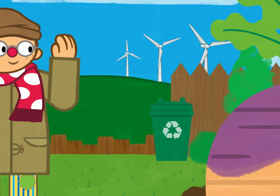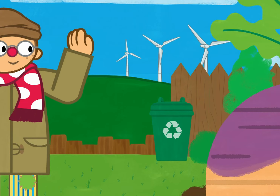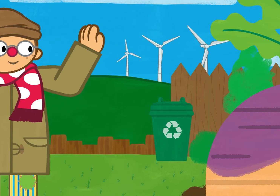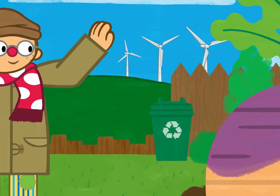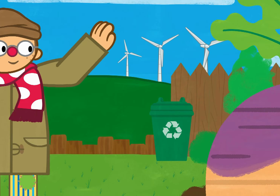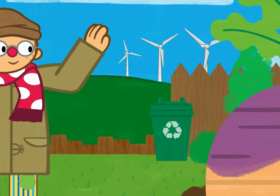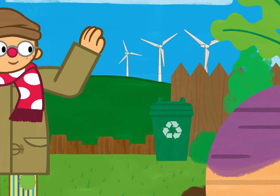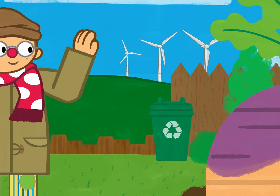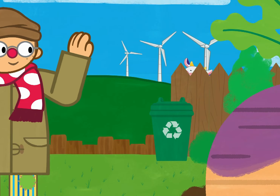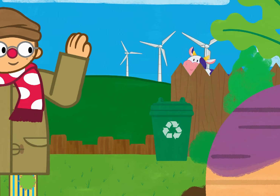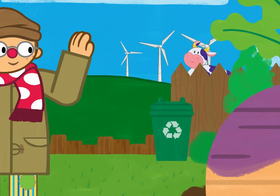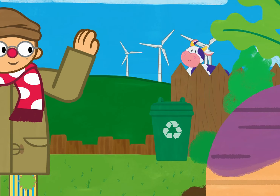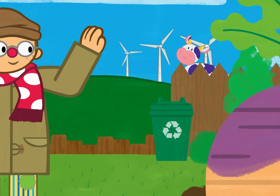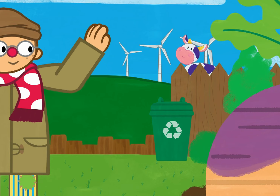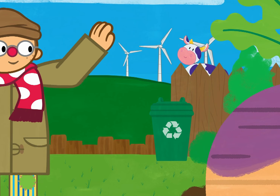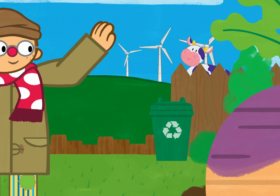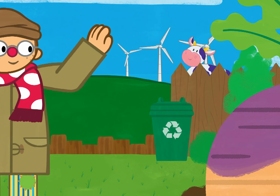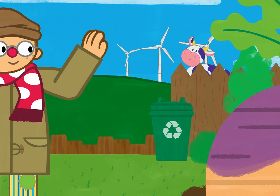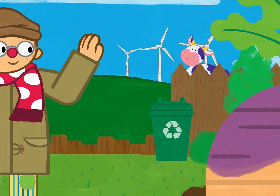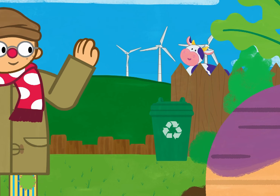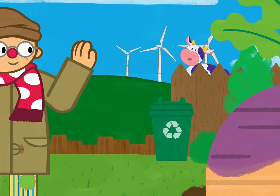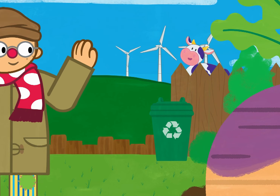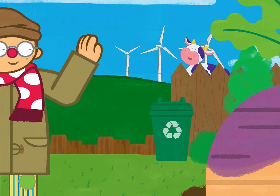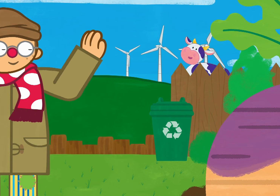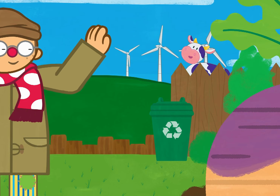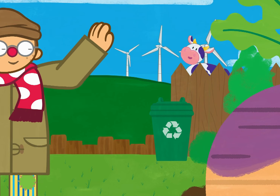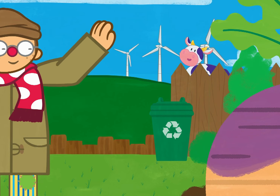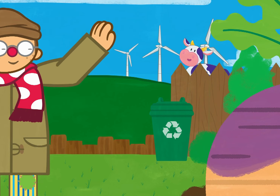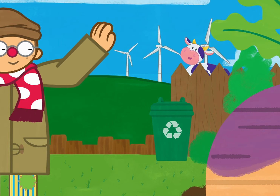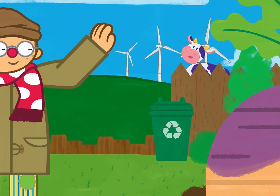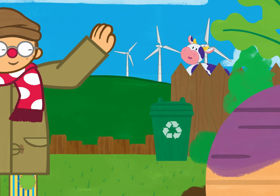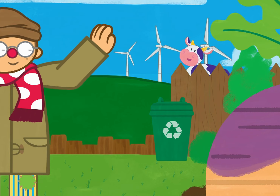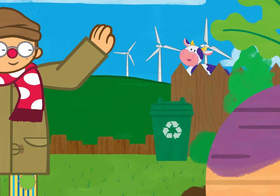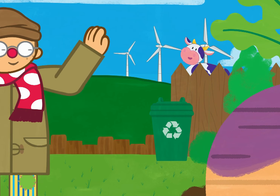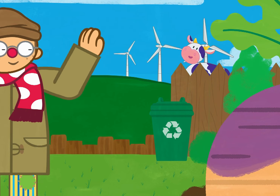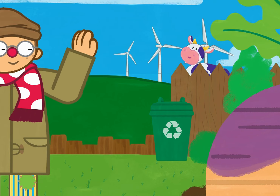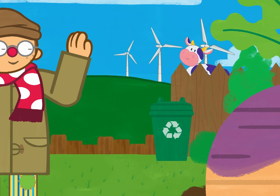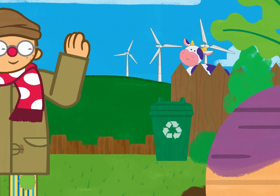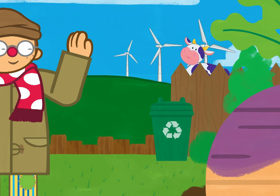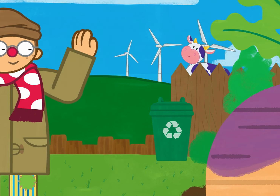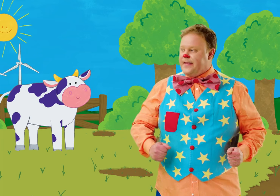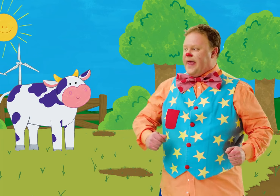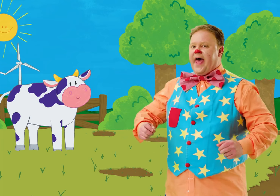so granddad tumble called to a cow that was chewing grass in a nearby field